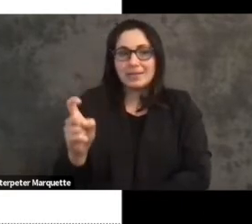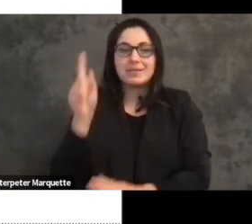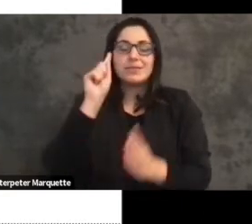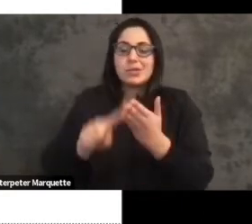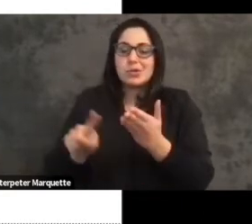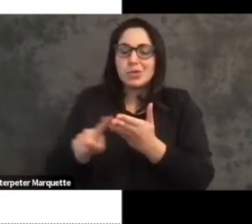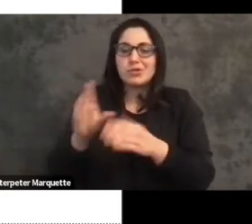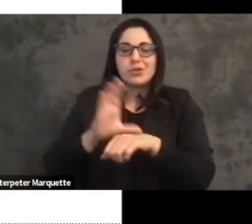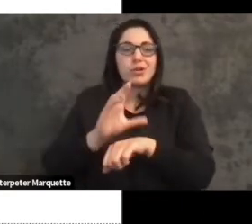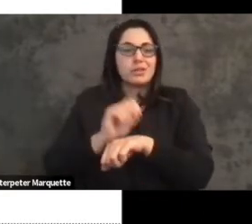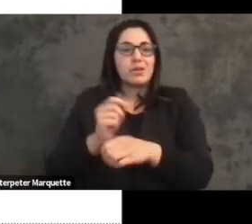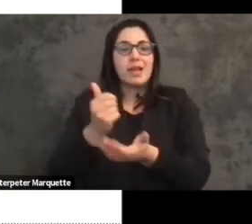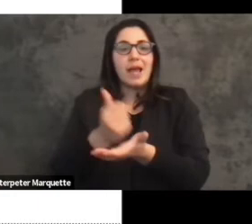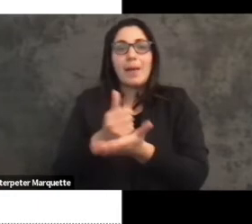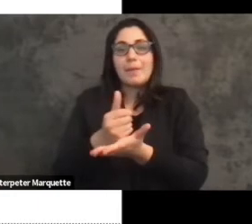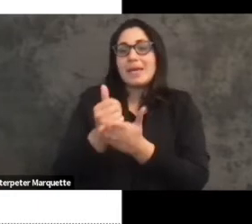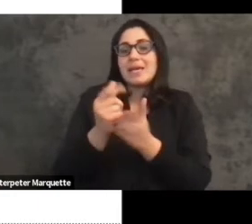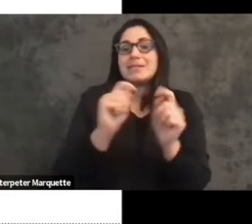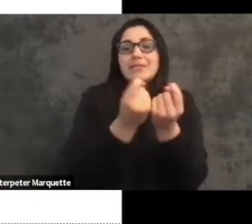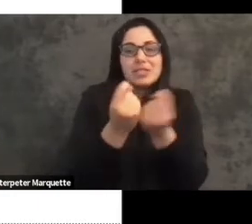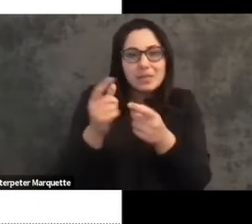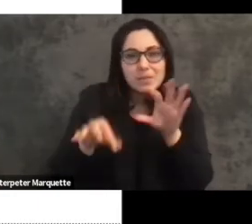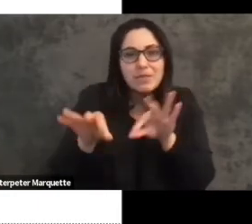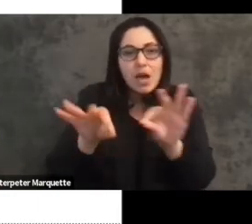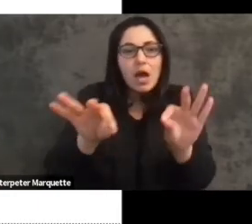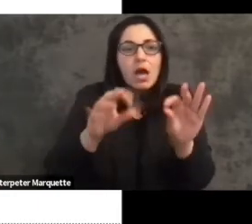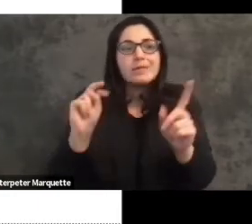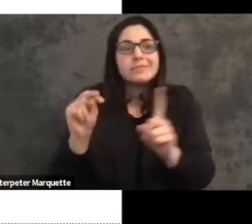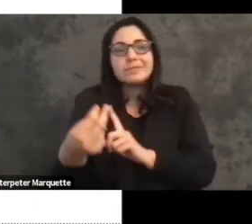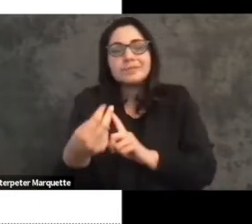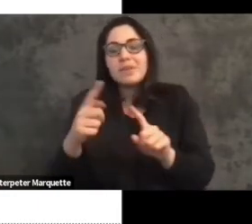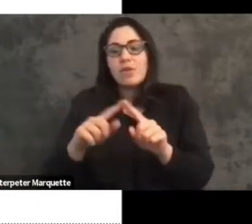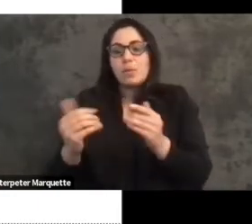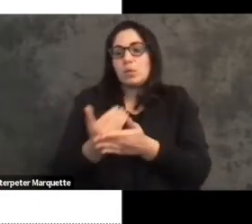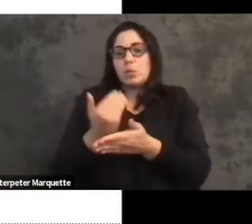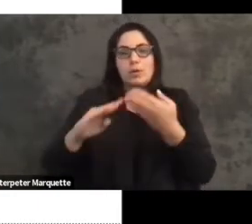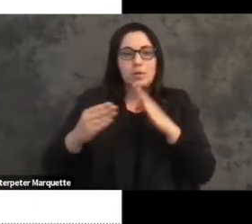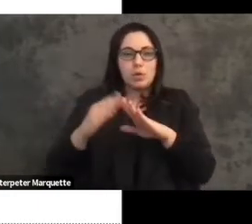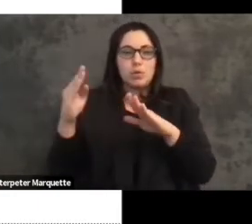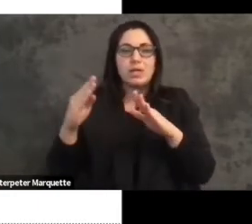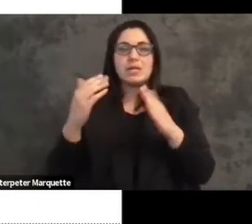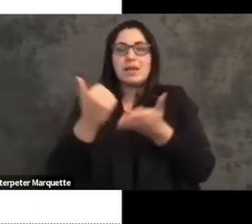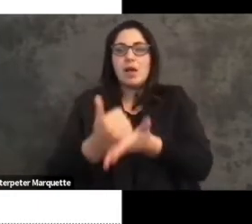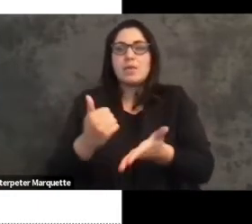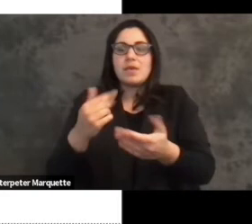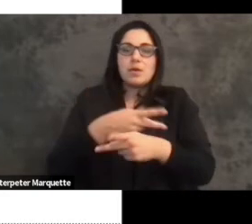at Queen's University, Canada. Outside of PLRC, she runs Studio HX, a design and research